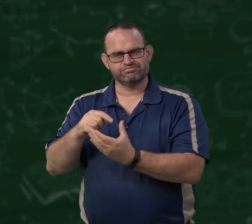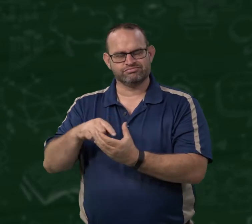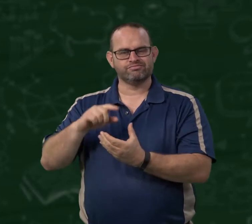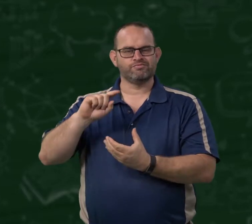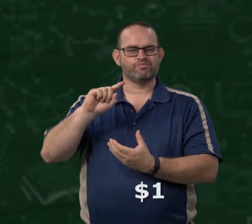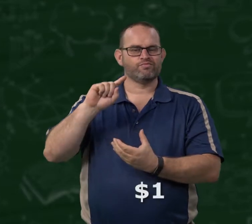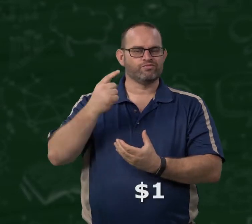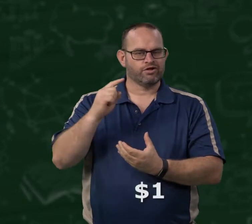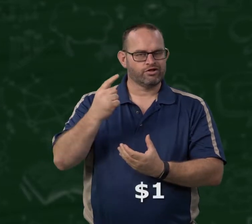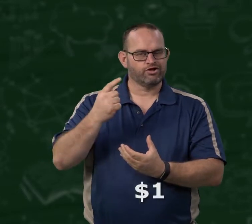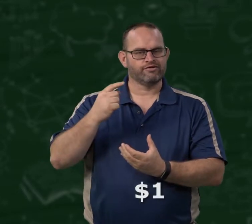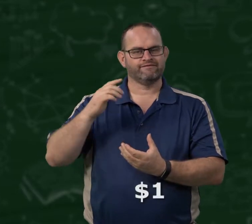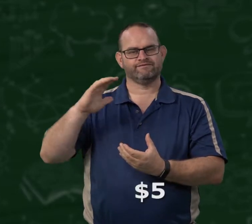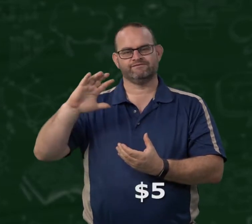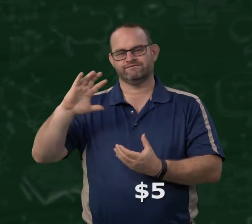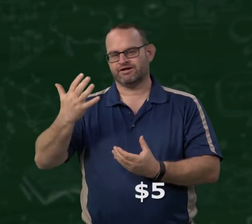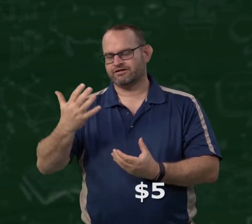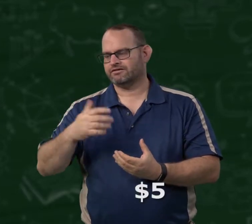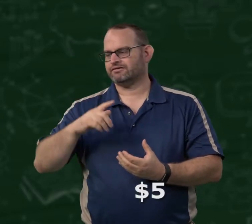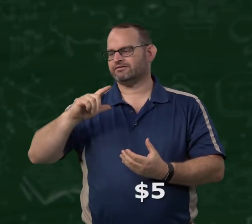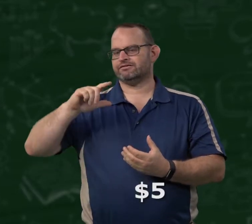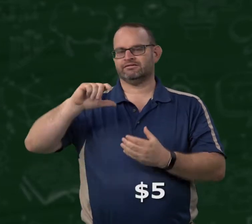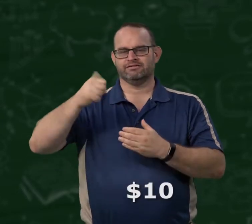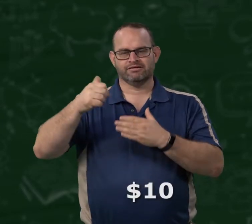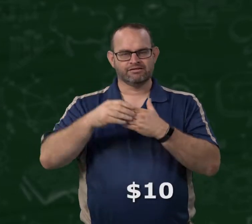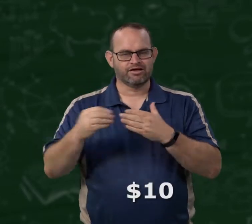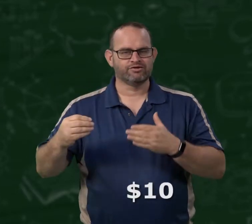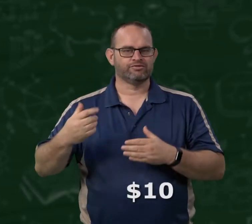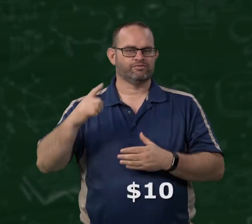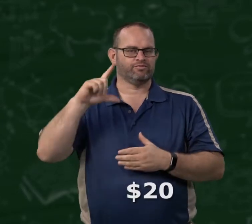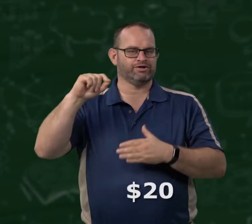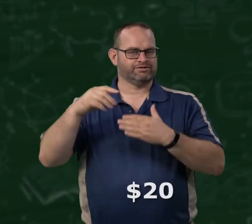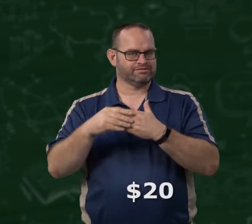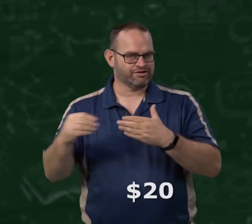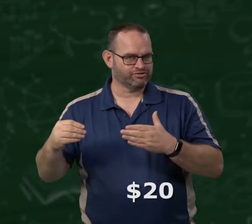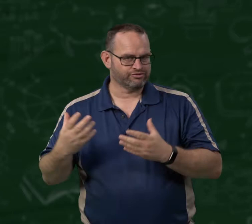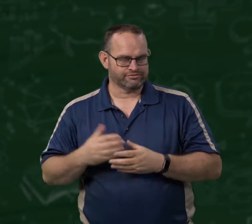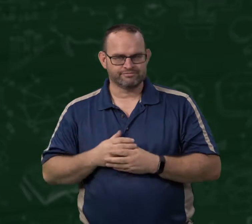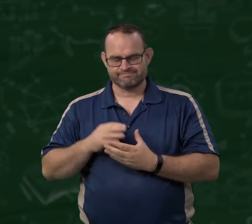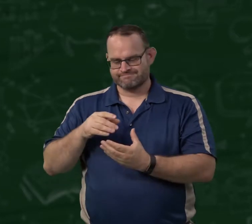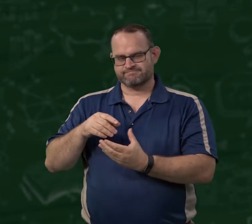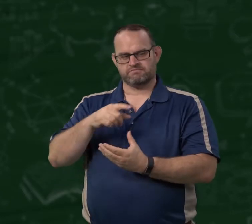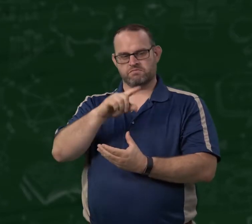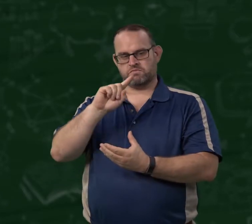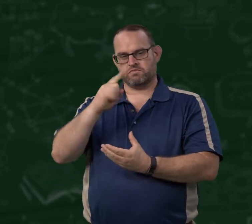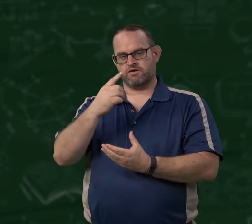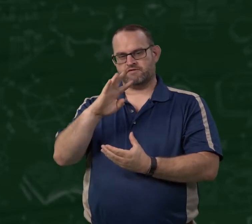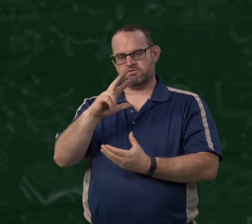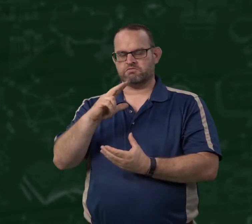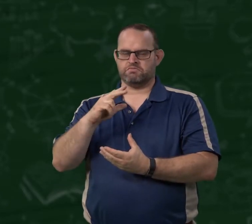Bills come in different amounts, ex: $1.00, $5.00, $10.00, $20.00. The total is $1.43.